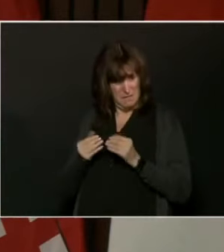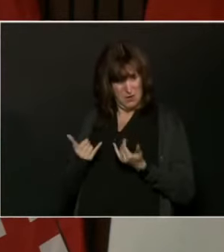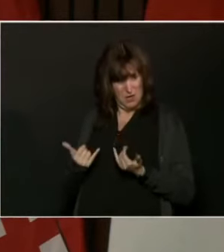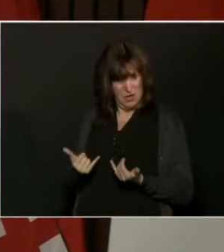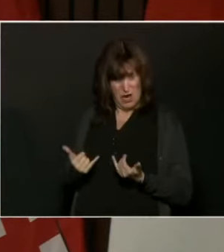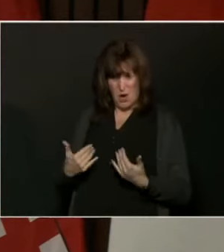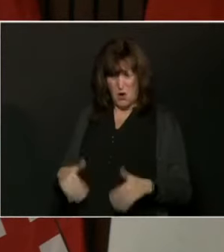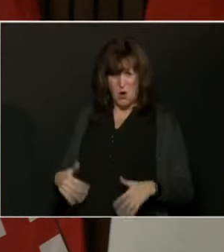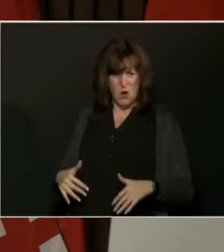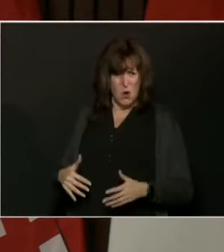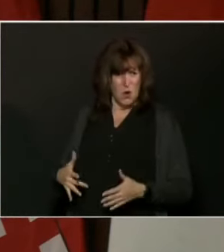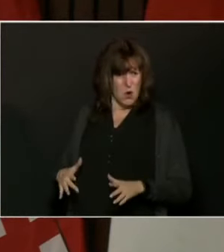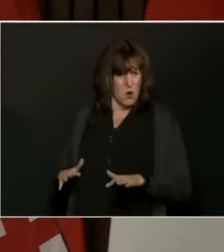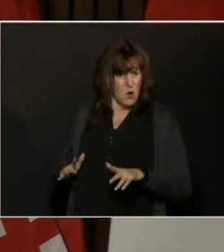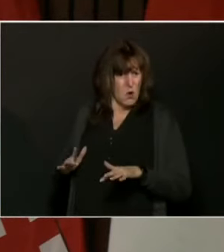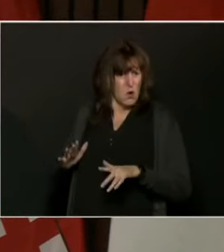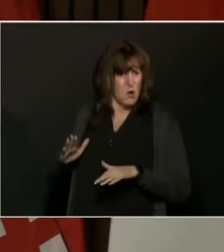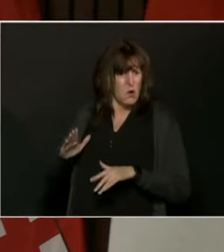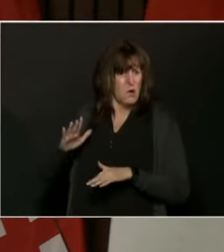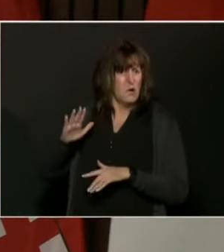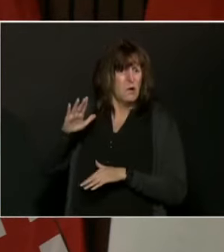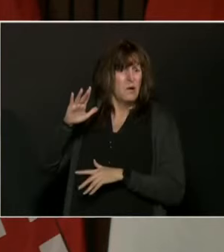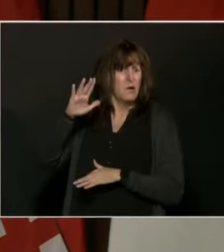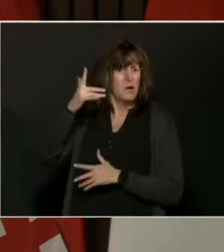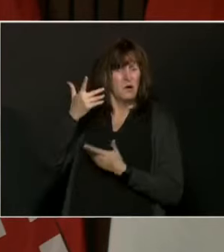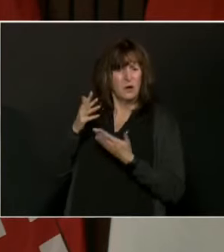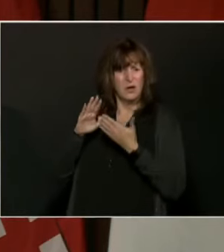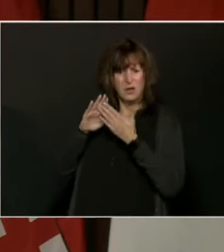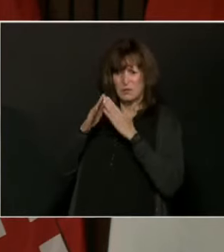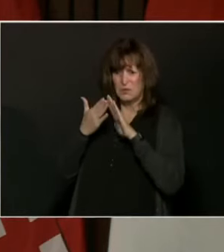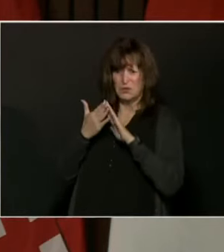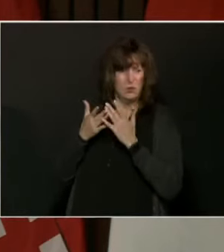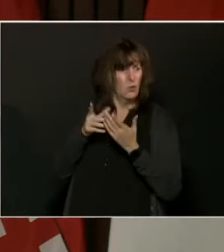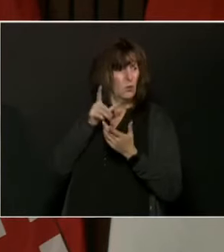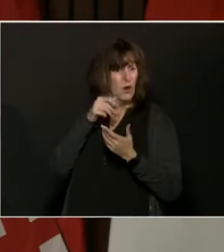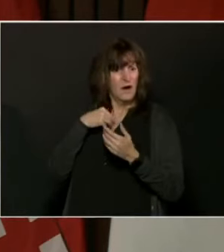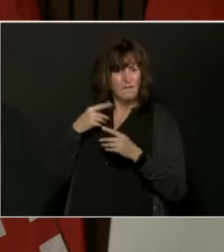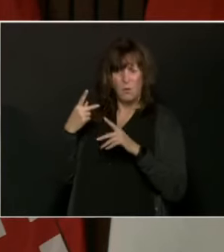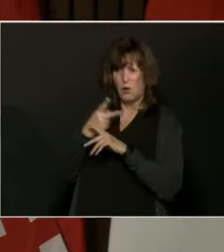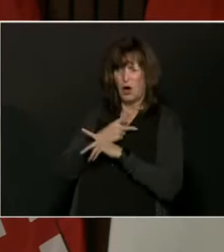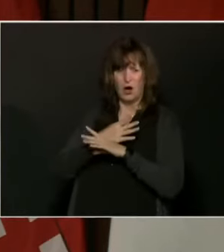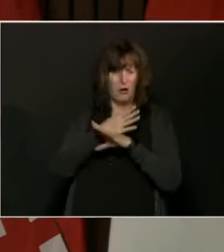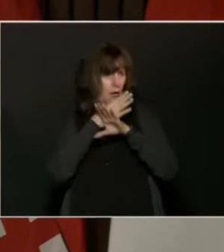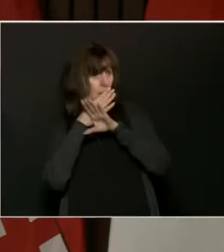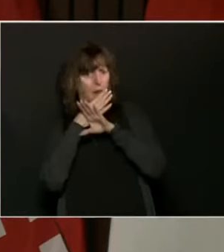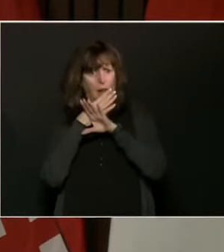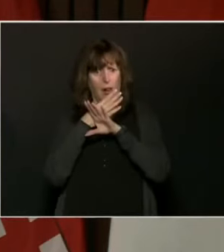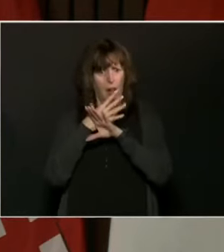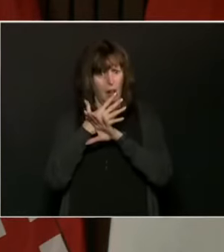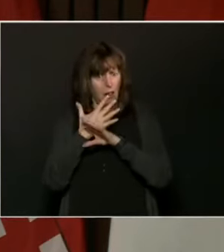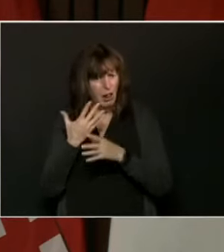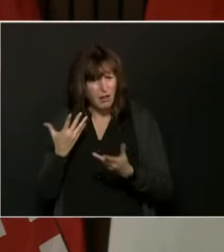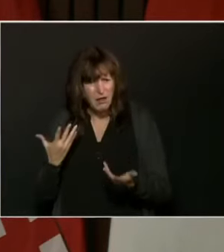THAT, CASE RATES REMAIN HIGH IN